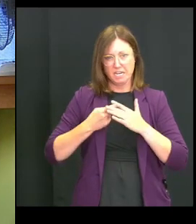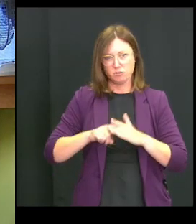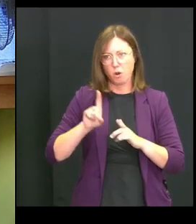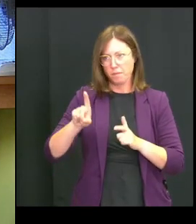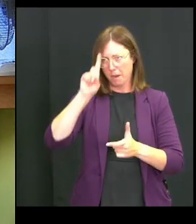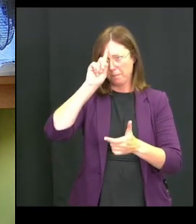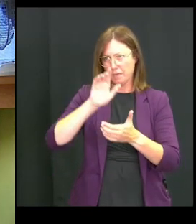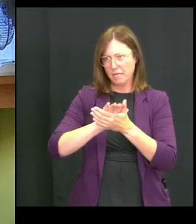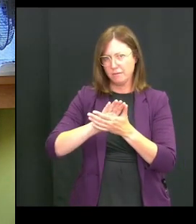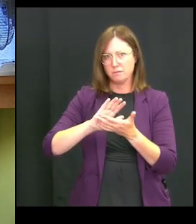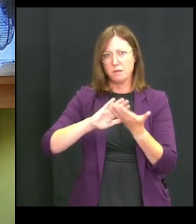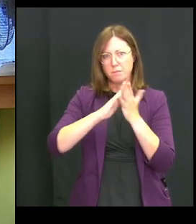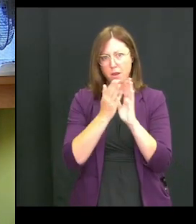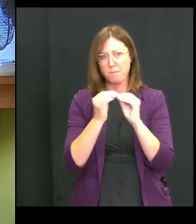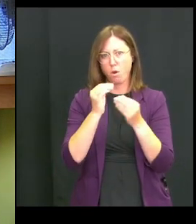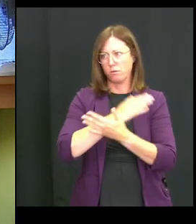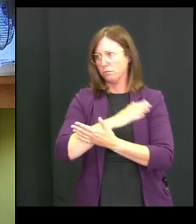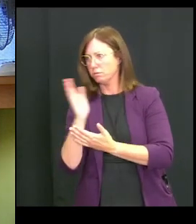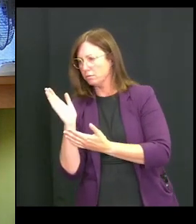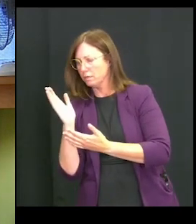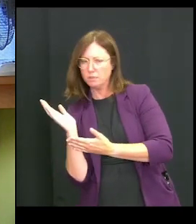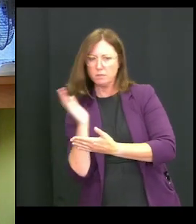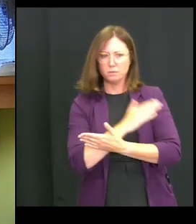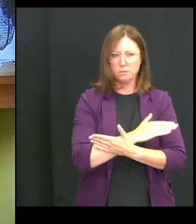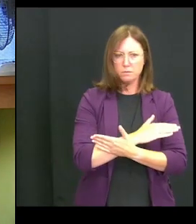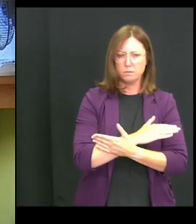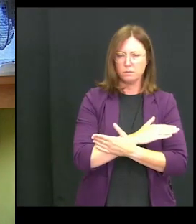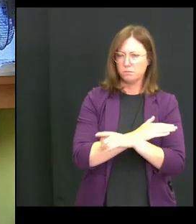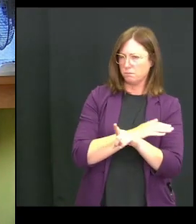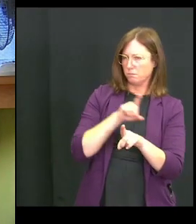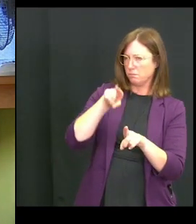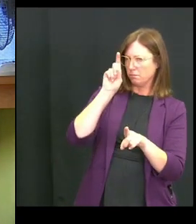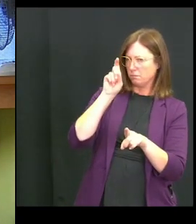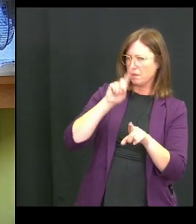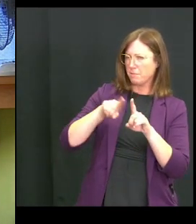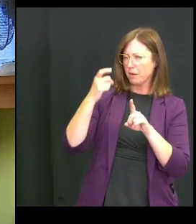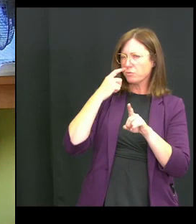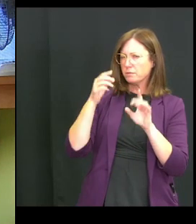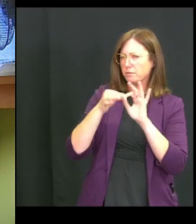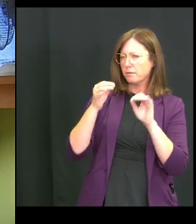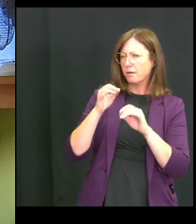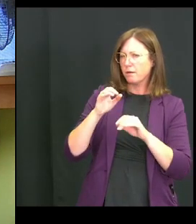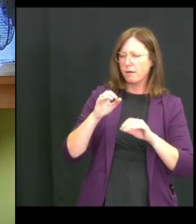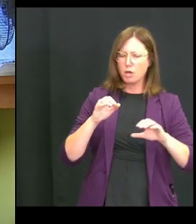Now wait, I just said that ideological beliefs of Conservatives in the one hand,